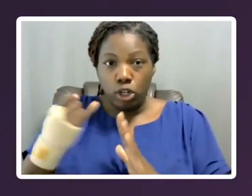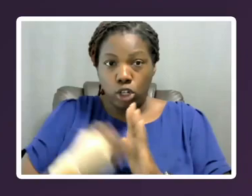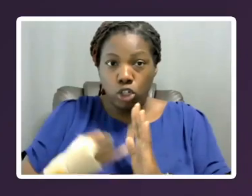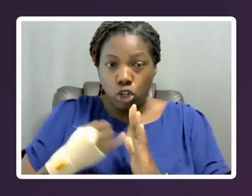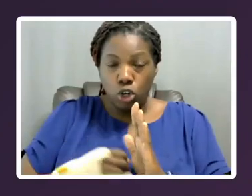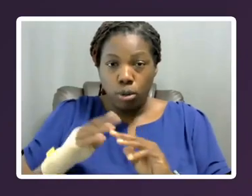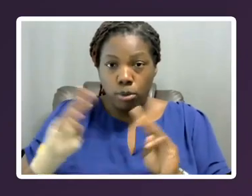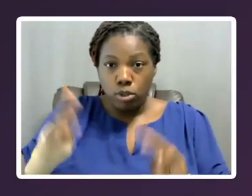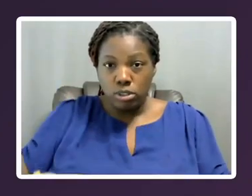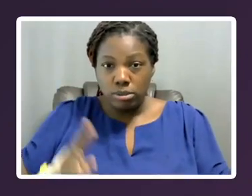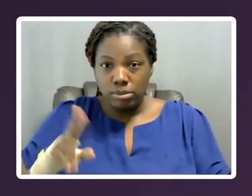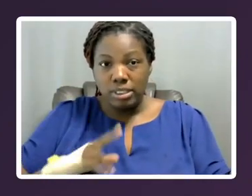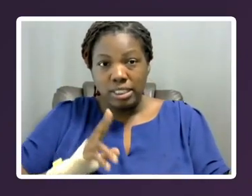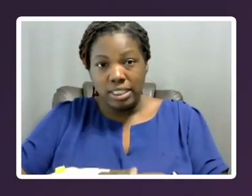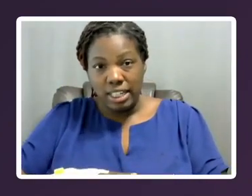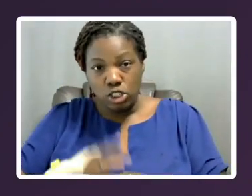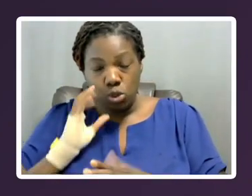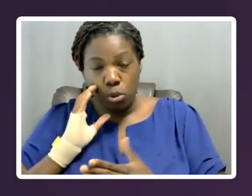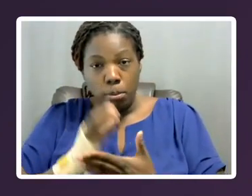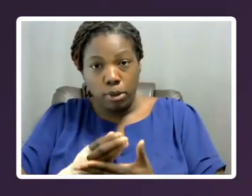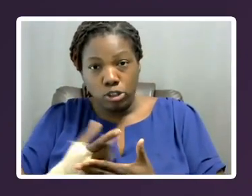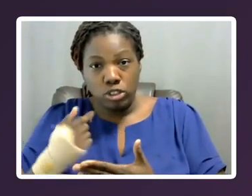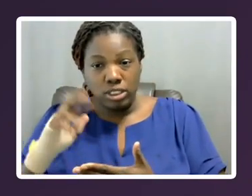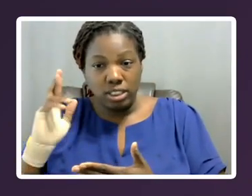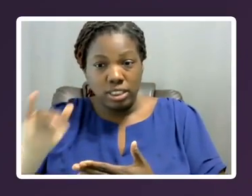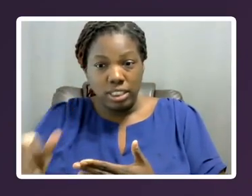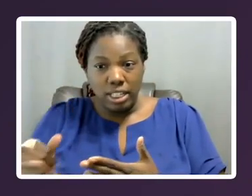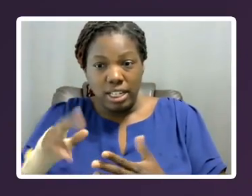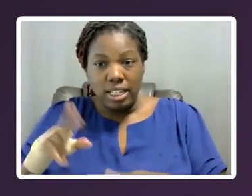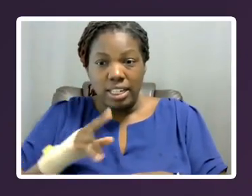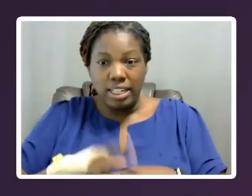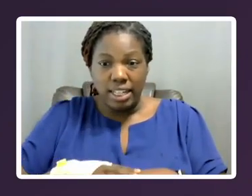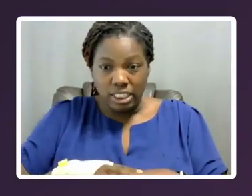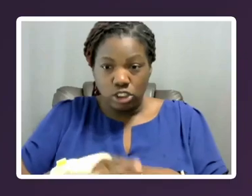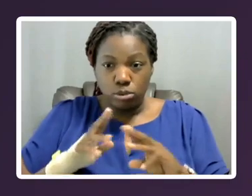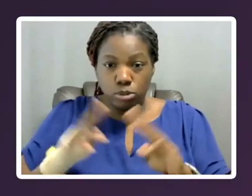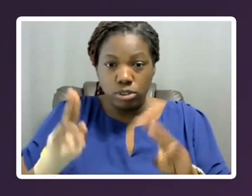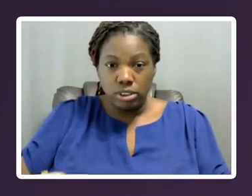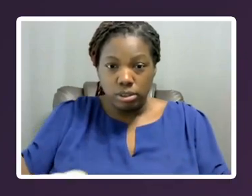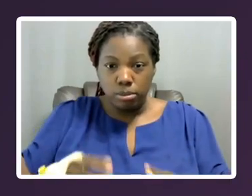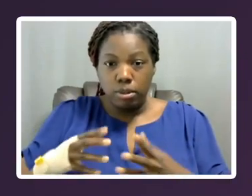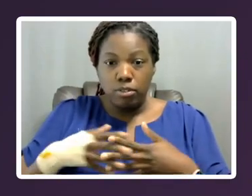Gallery, and National Museum of American History, they're all separate links for different learning